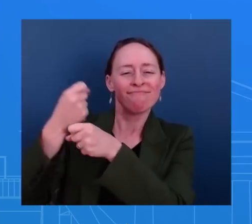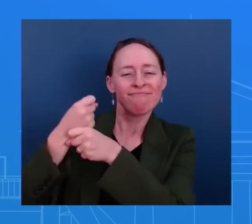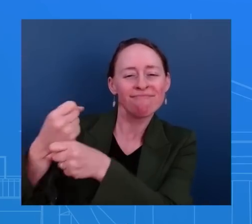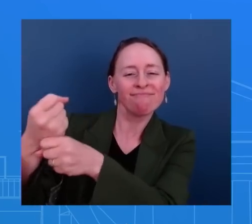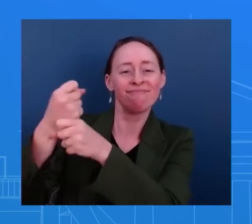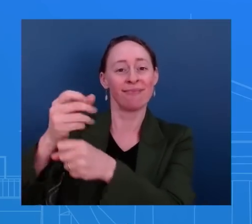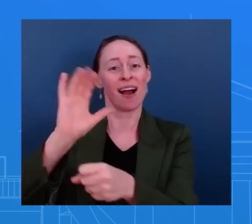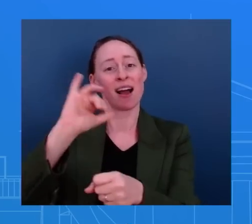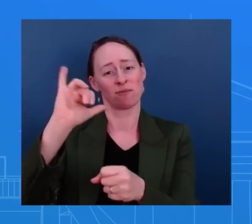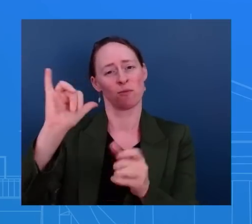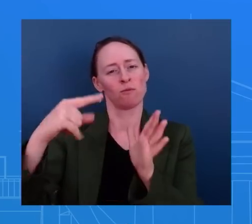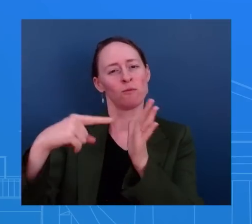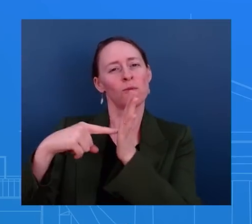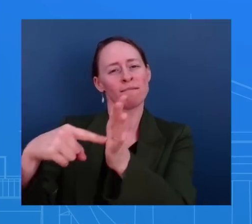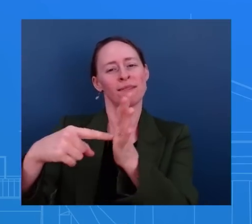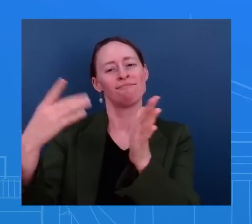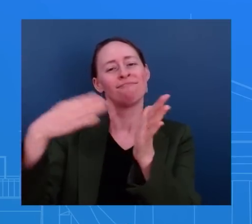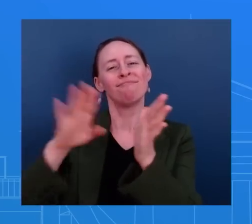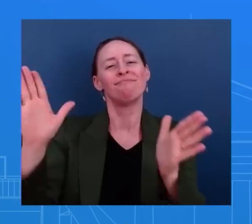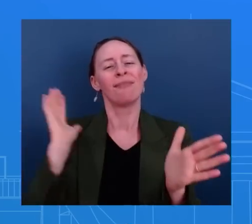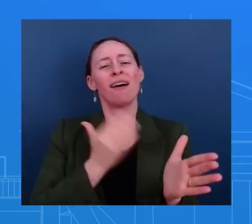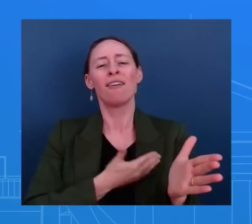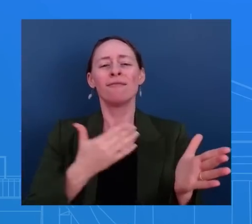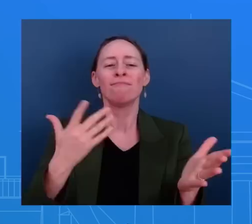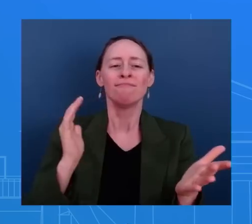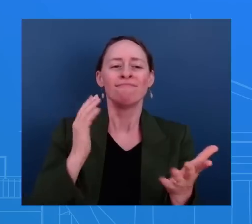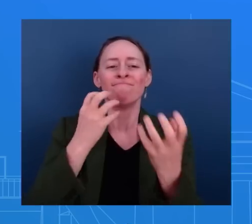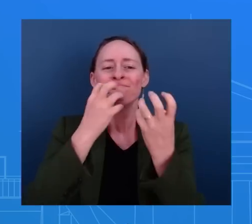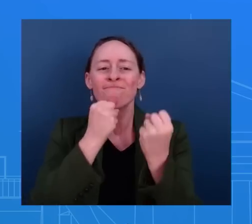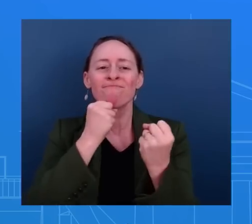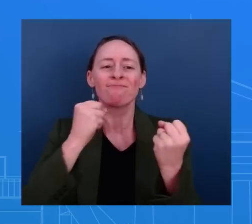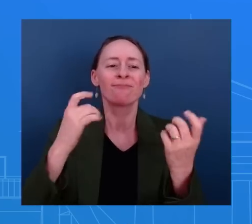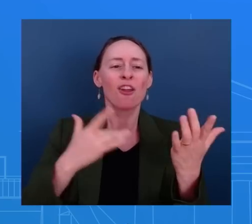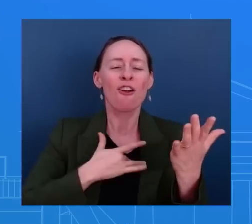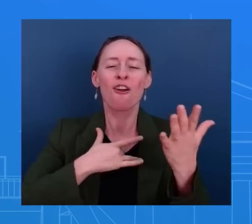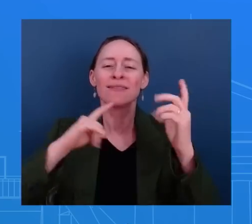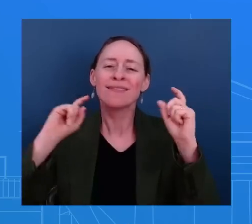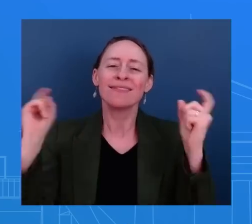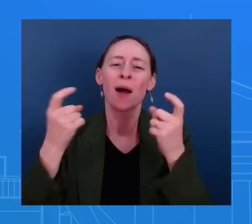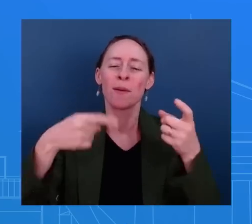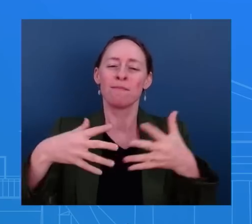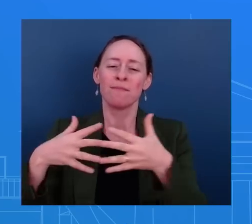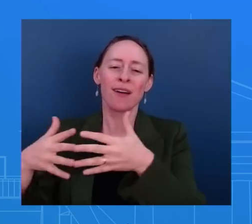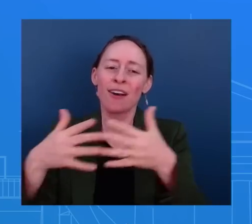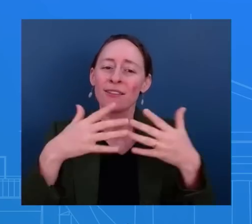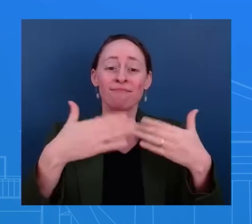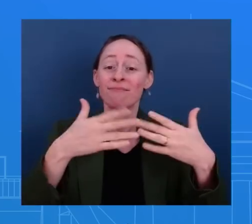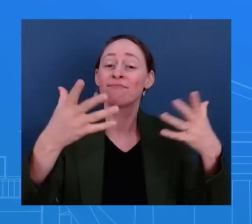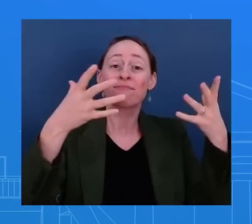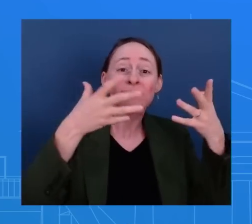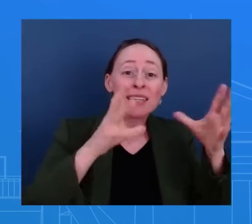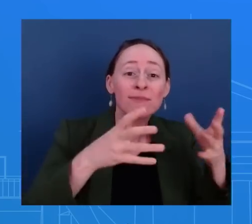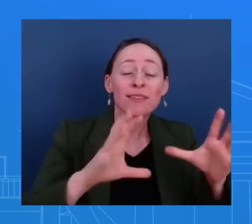From basketball and soccer to gymnastics and swimming, our nation's greatest athletes gave us their all